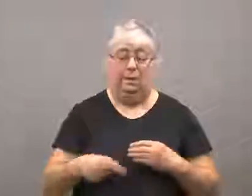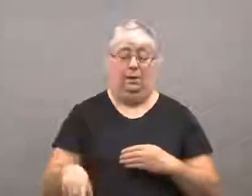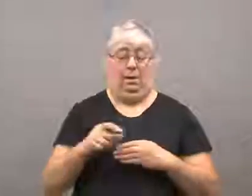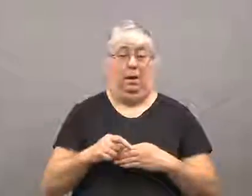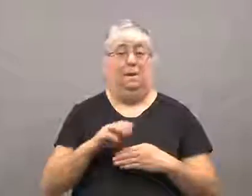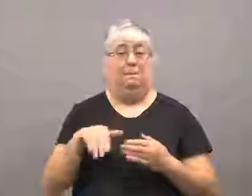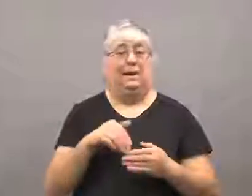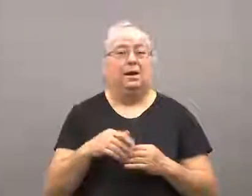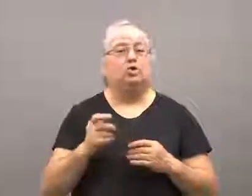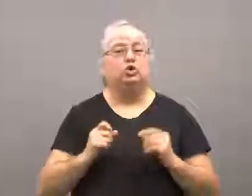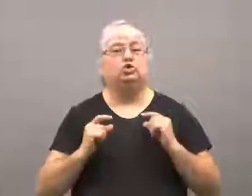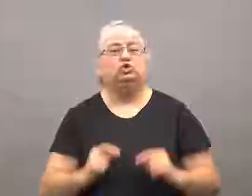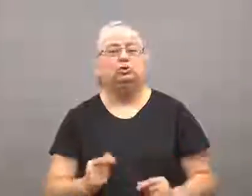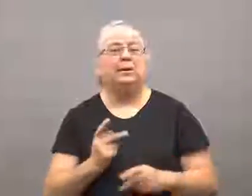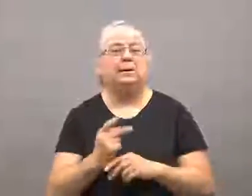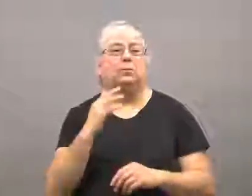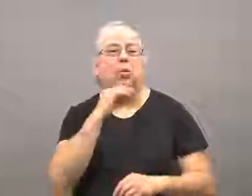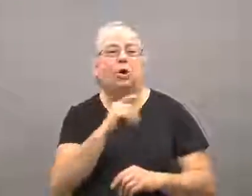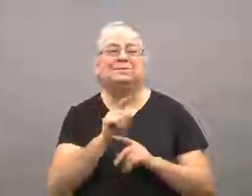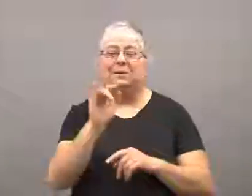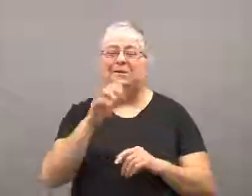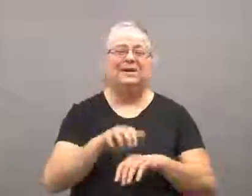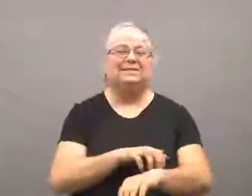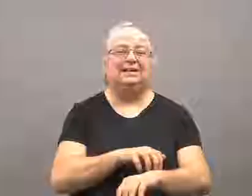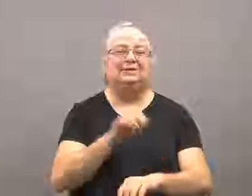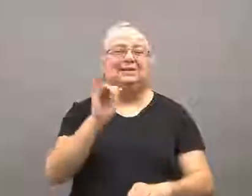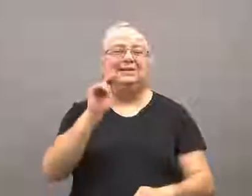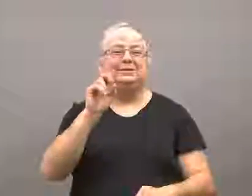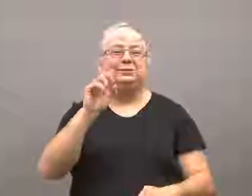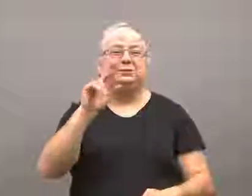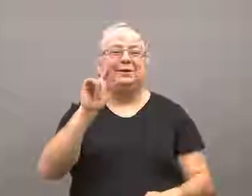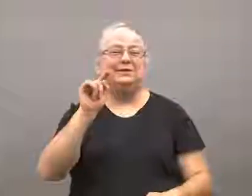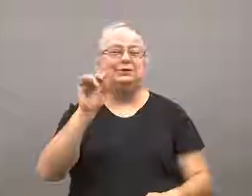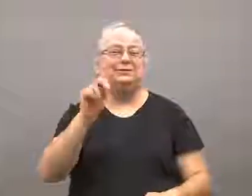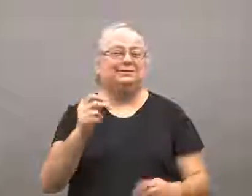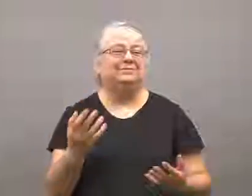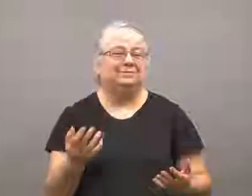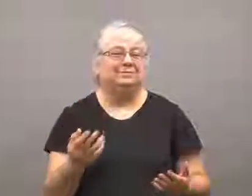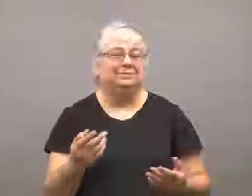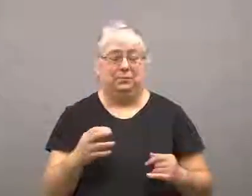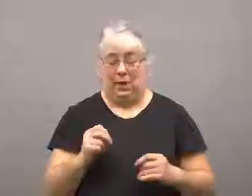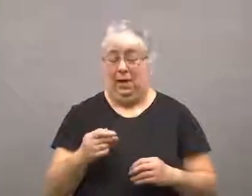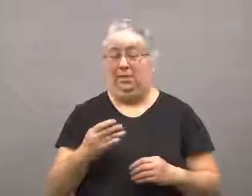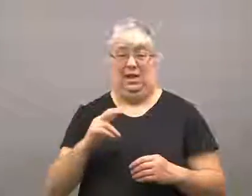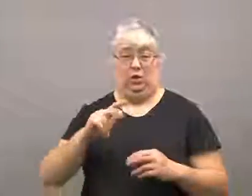The middle layer should have insulating material to keep warm.